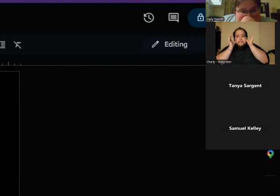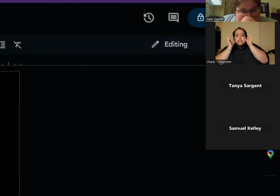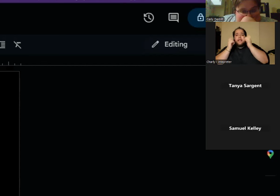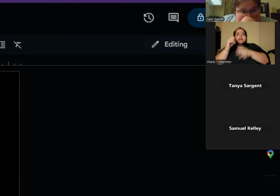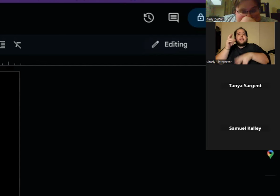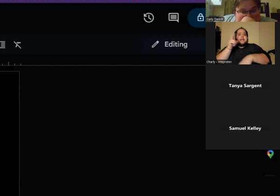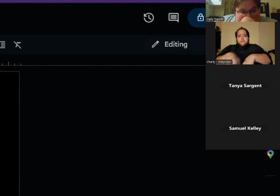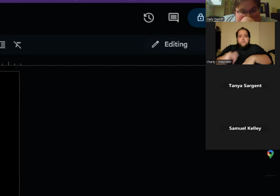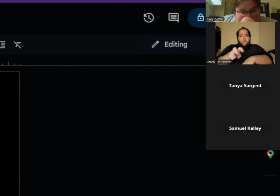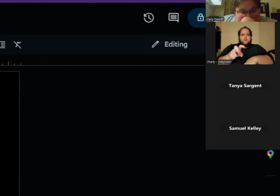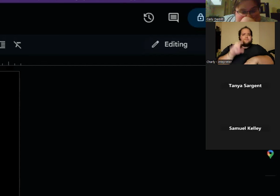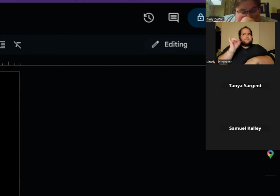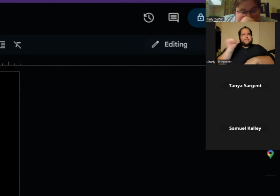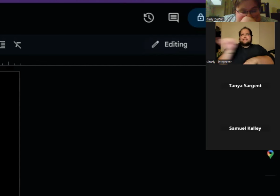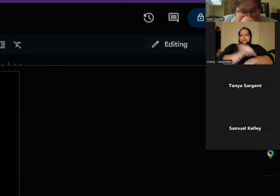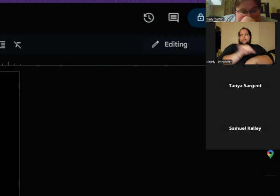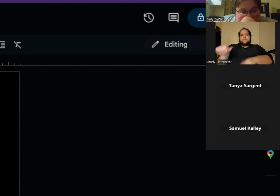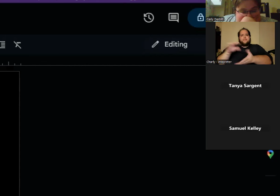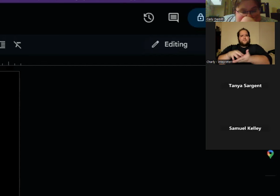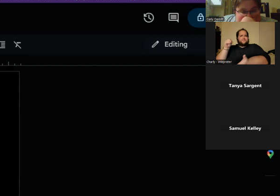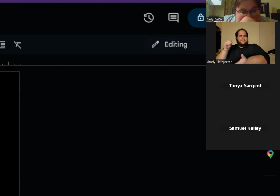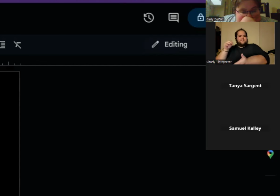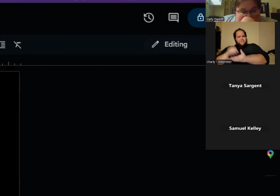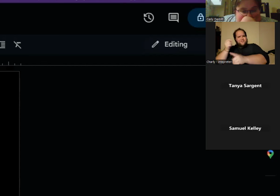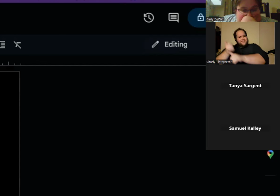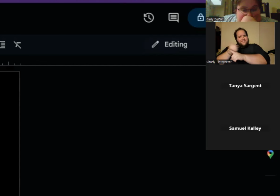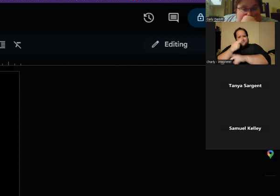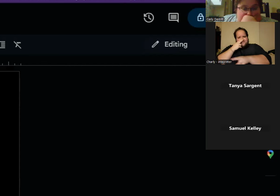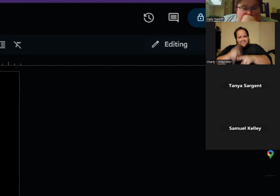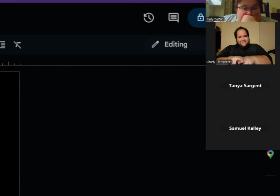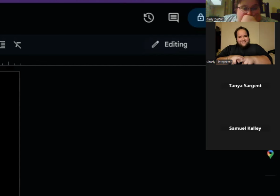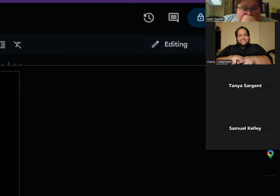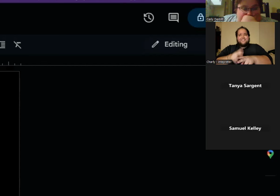And that learning can be extremely fun. being a multidisciplinary artist is a